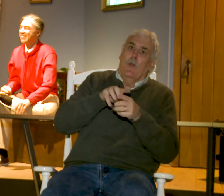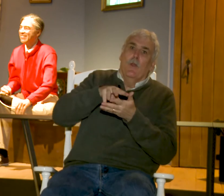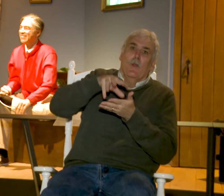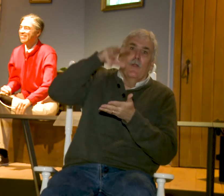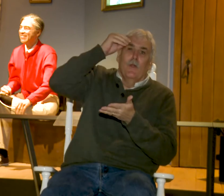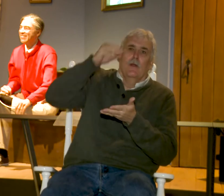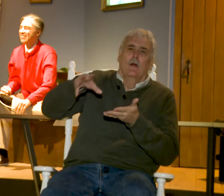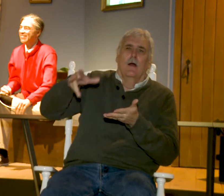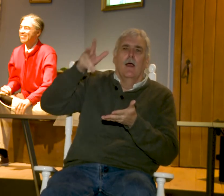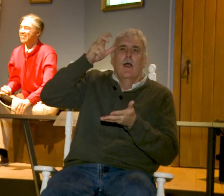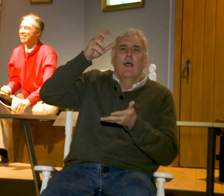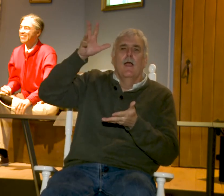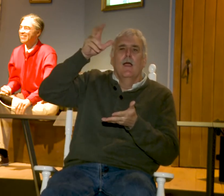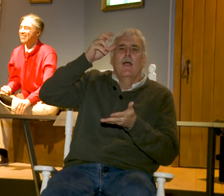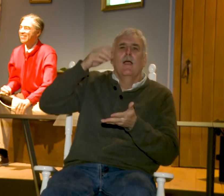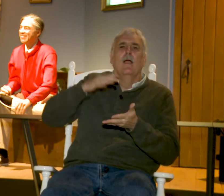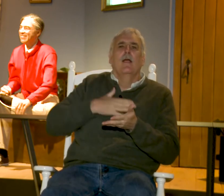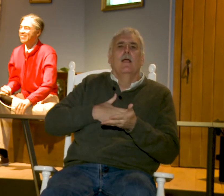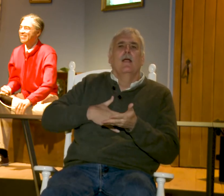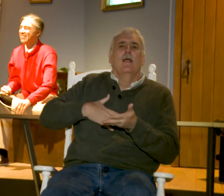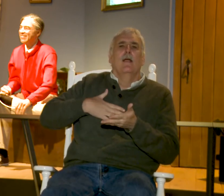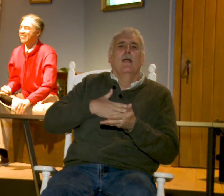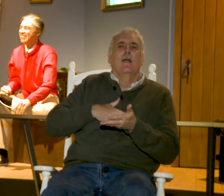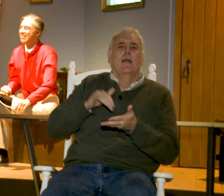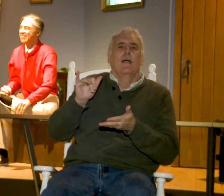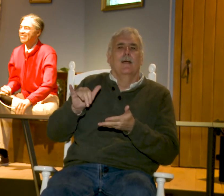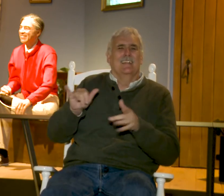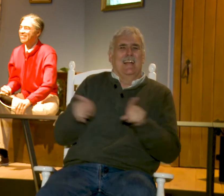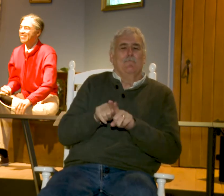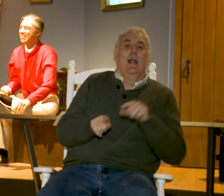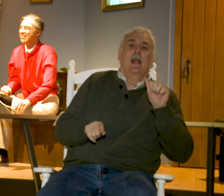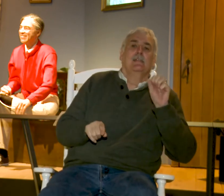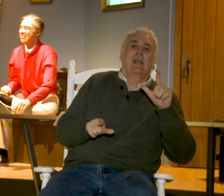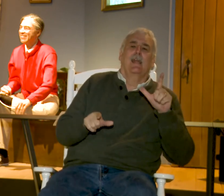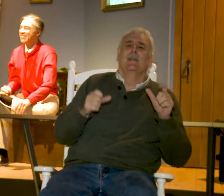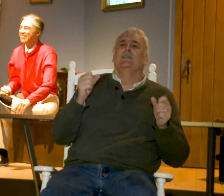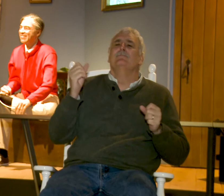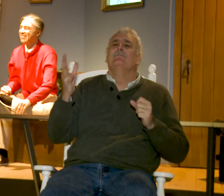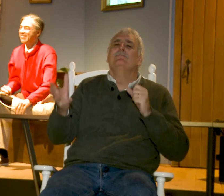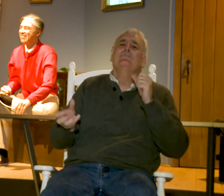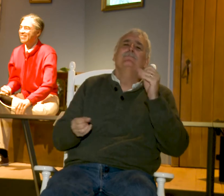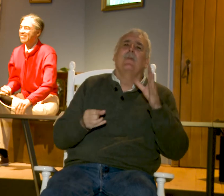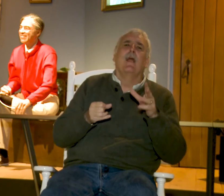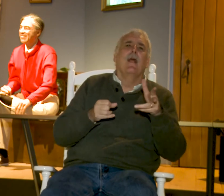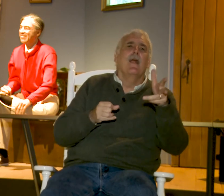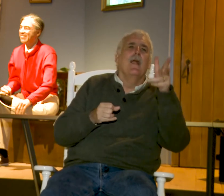enjoy learning new concepts plus ASL.